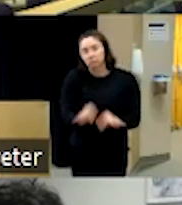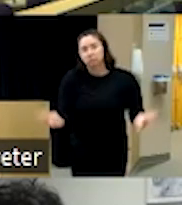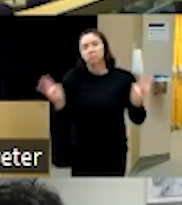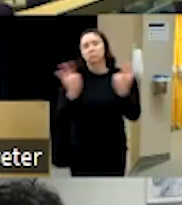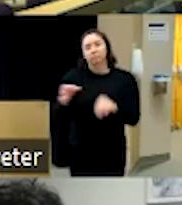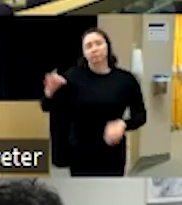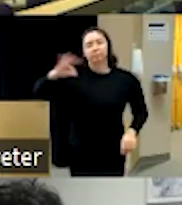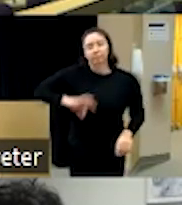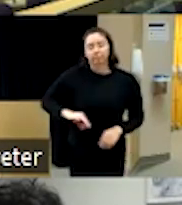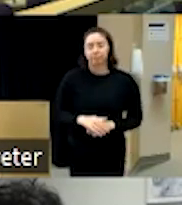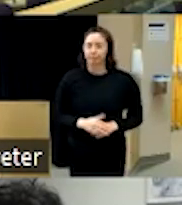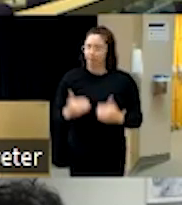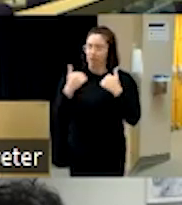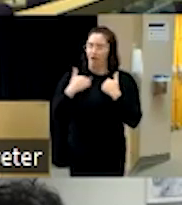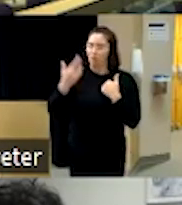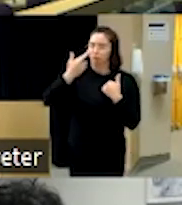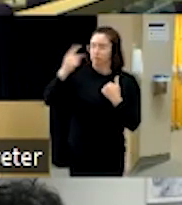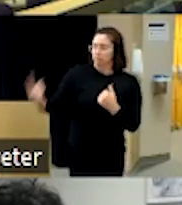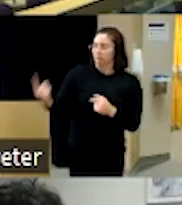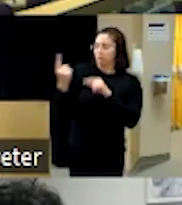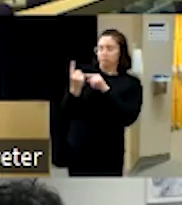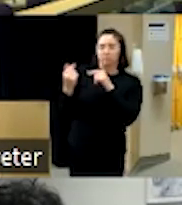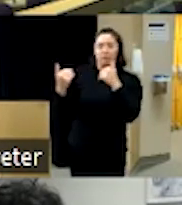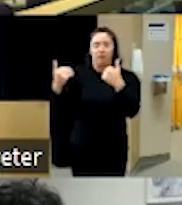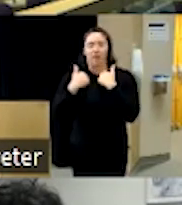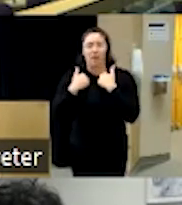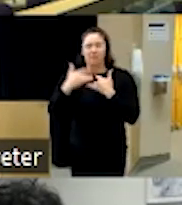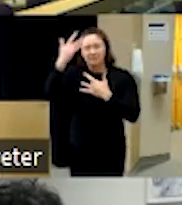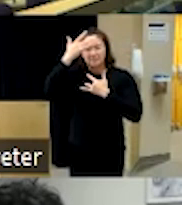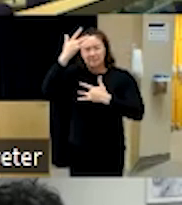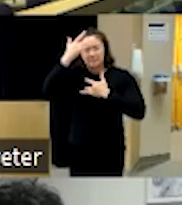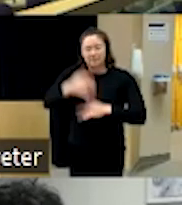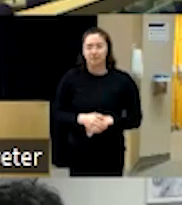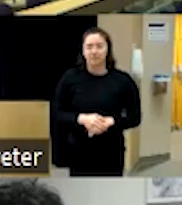um there has been a recent publication same Journal again that especially the team and